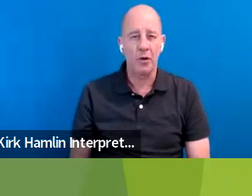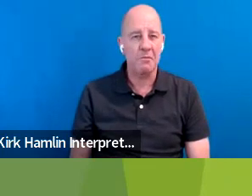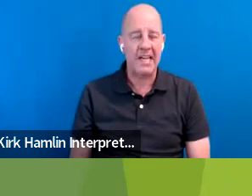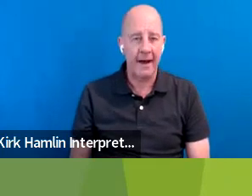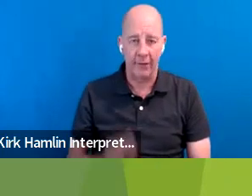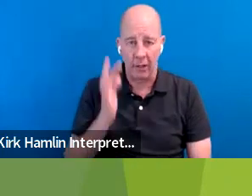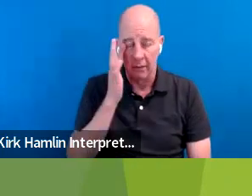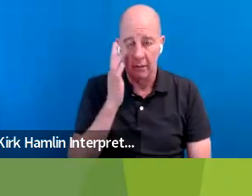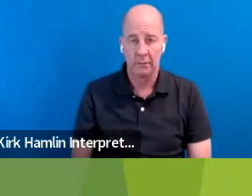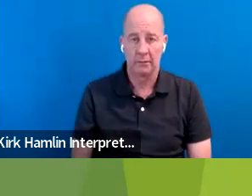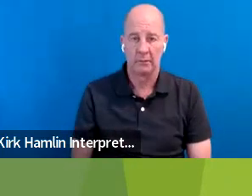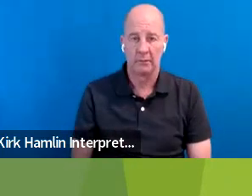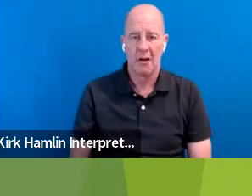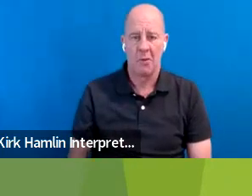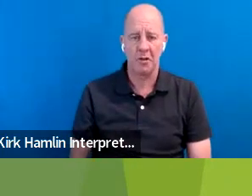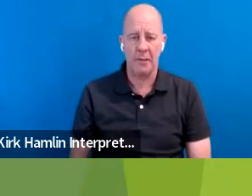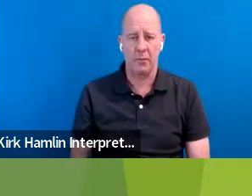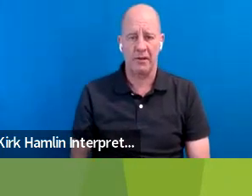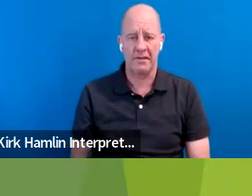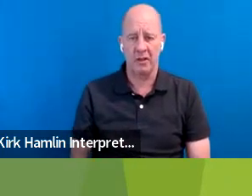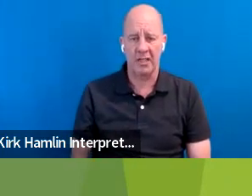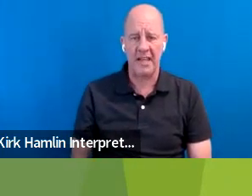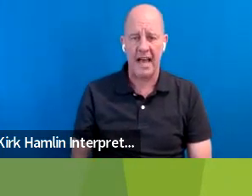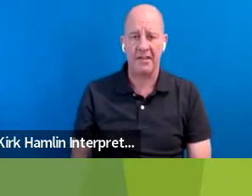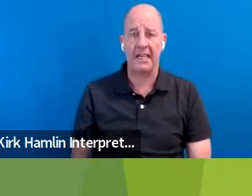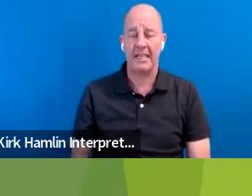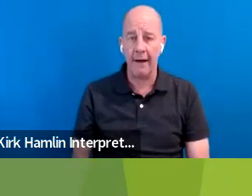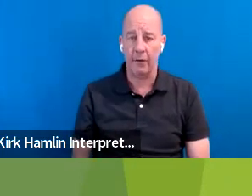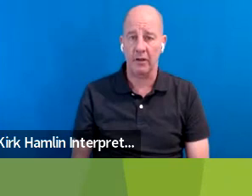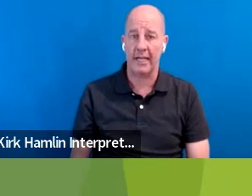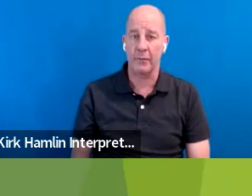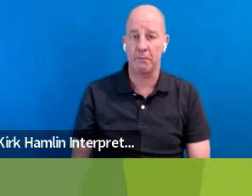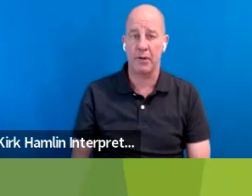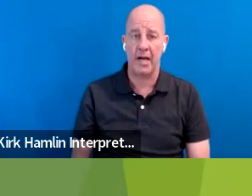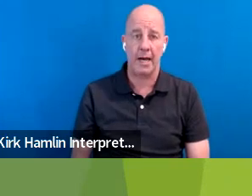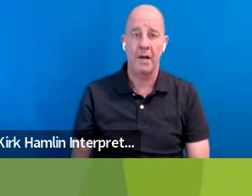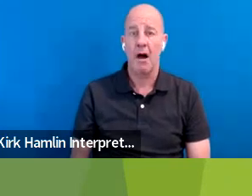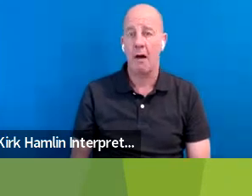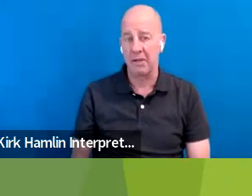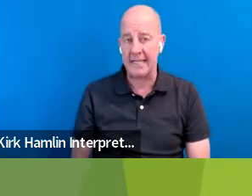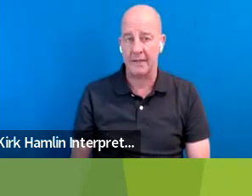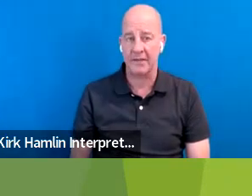And the word "cover," most people will look at that and think "cover," like a blanket